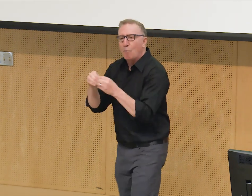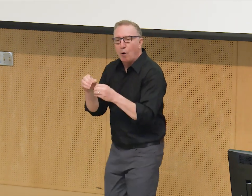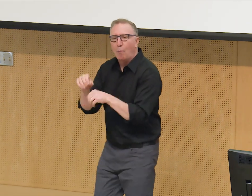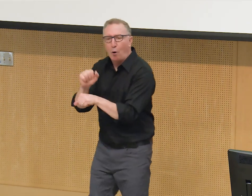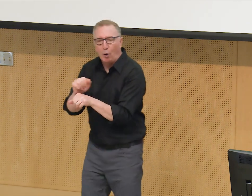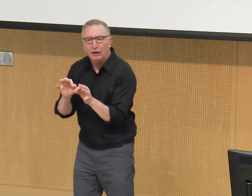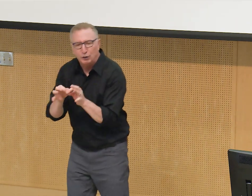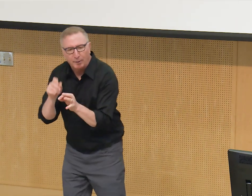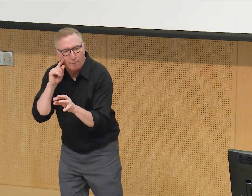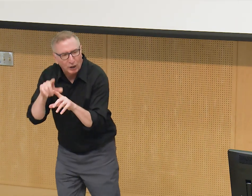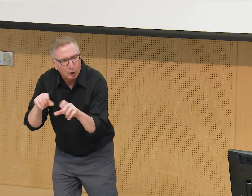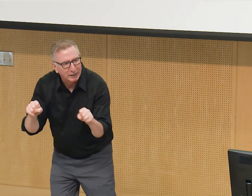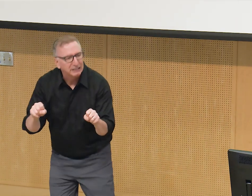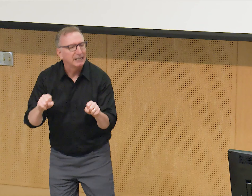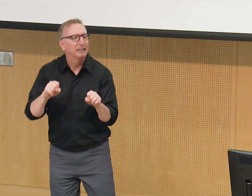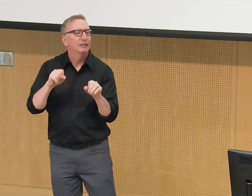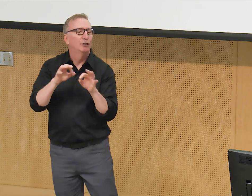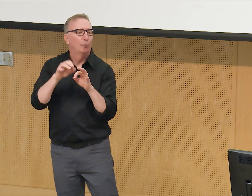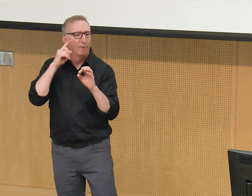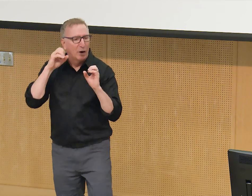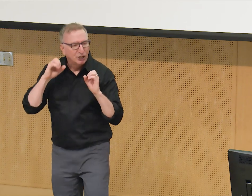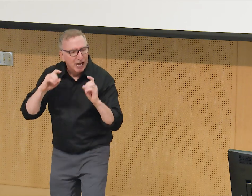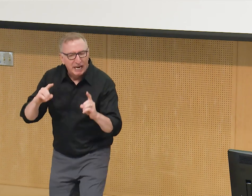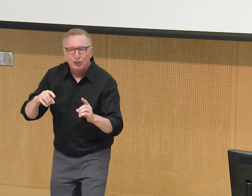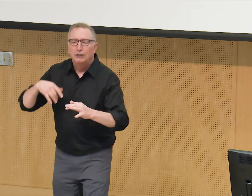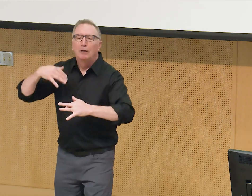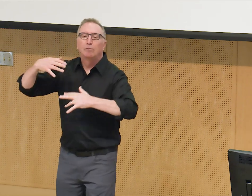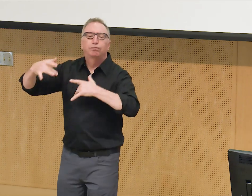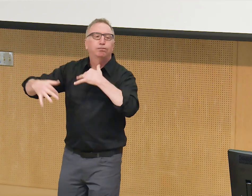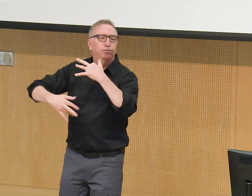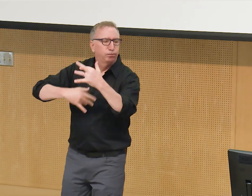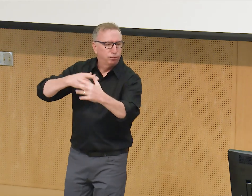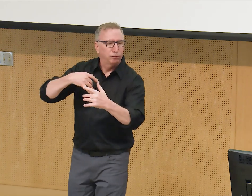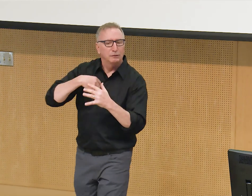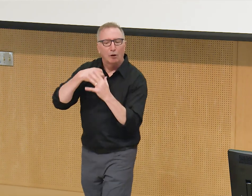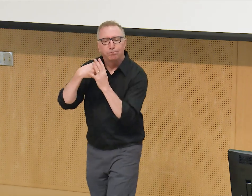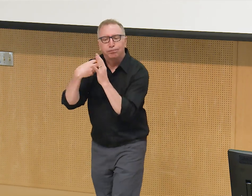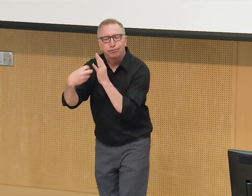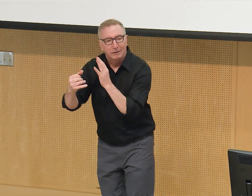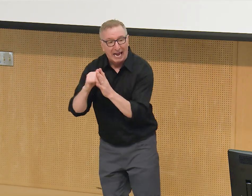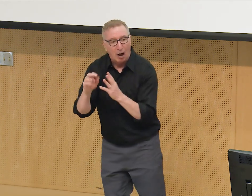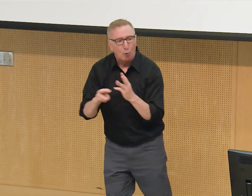they brought me in and we worked on linguistics education and Deafness.